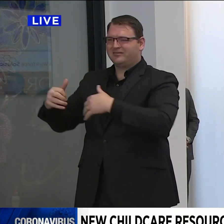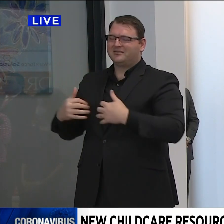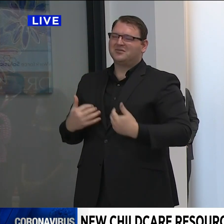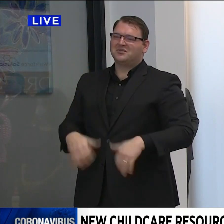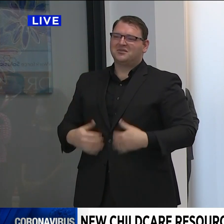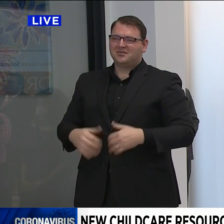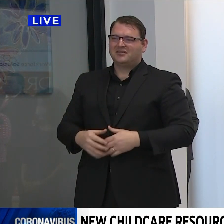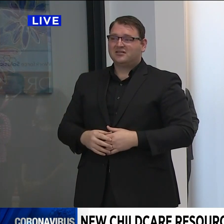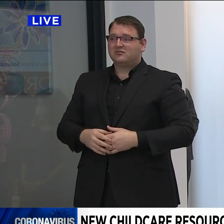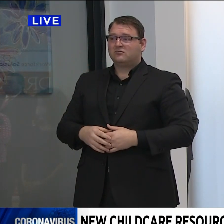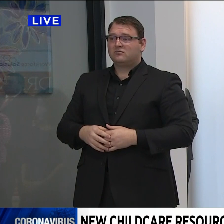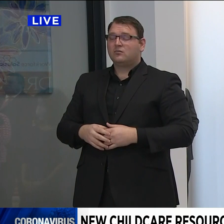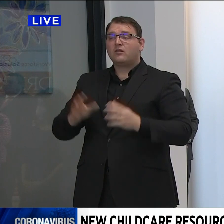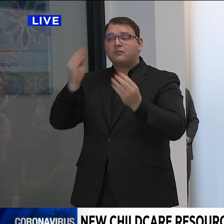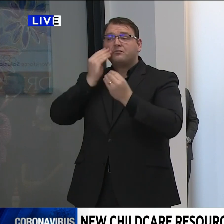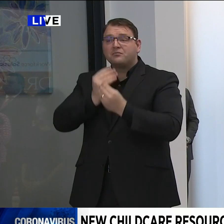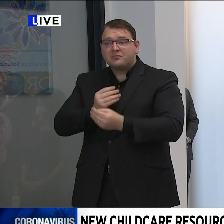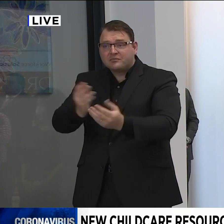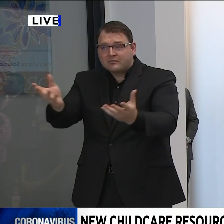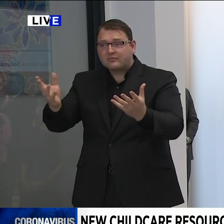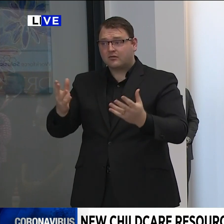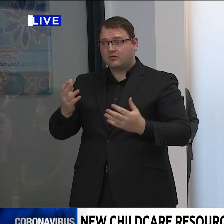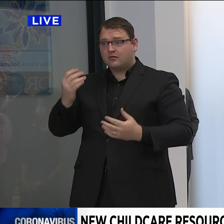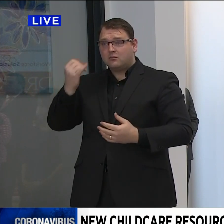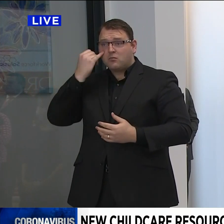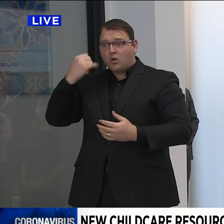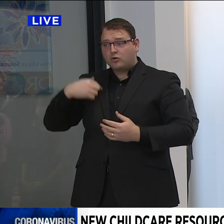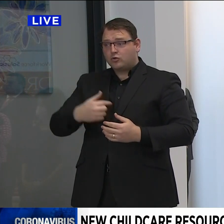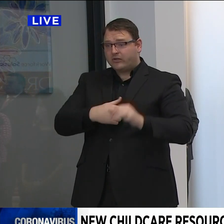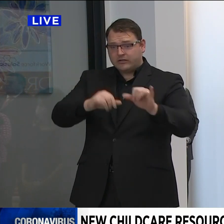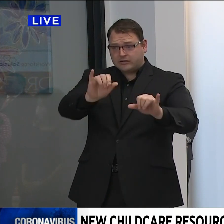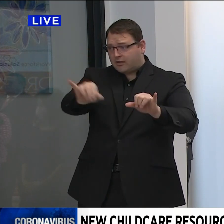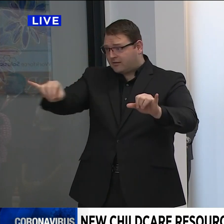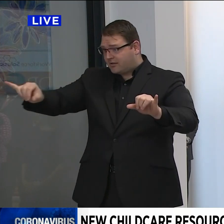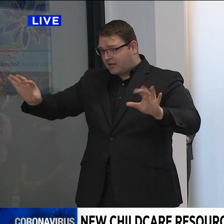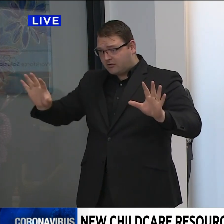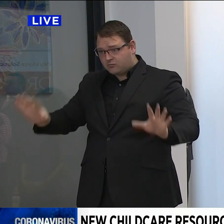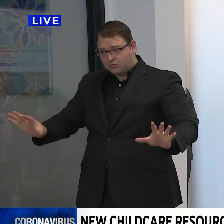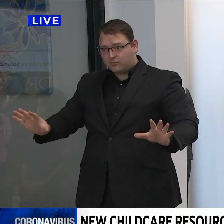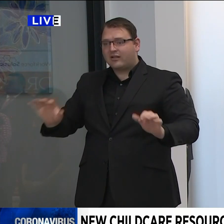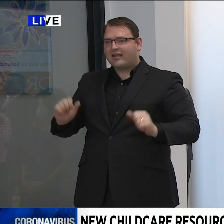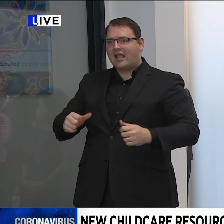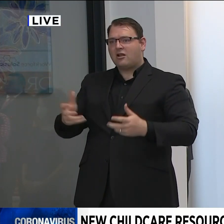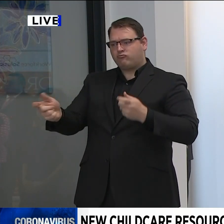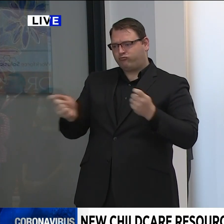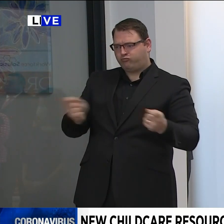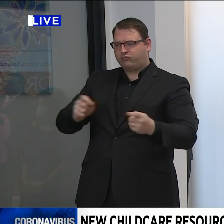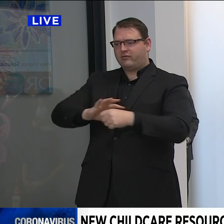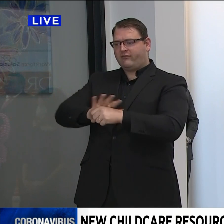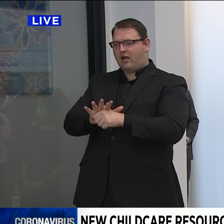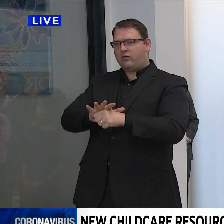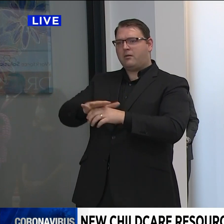to take personal responsibility for this because the reality of for this because the reality of it is the sooner it is the sooner this virus can be controlled this virus can be controlled the sooner we can go back to